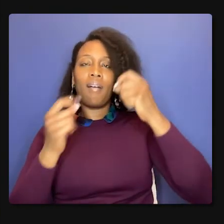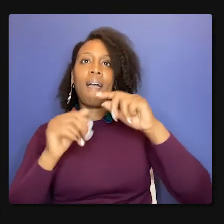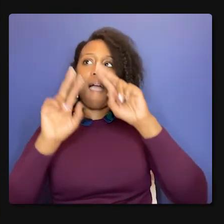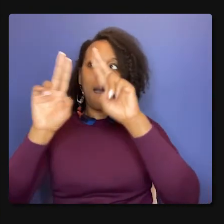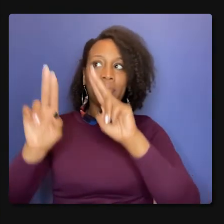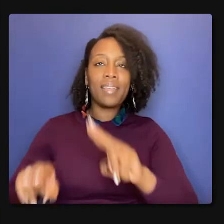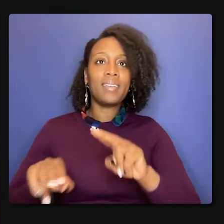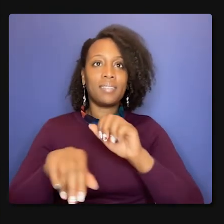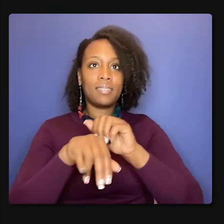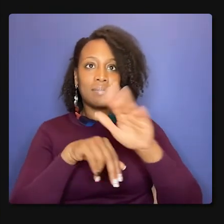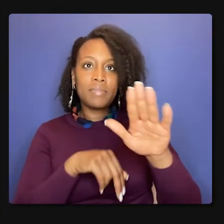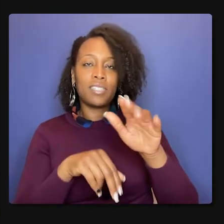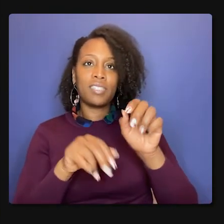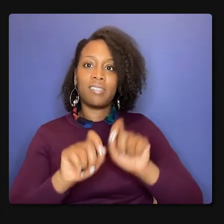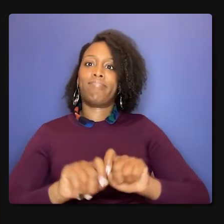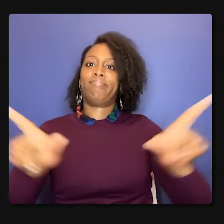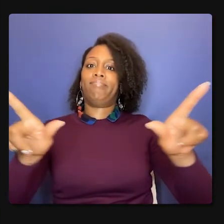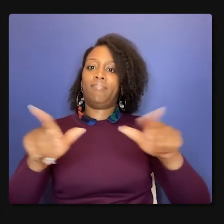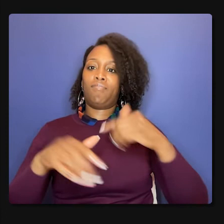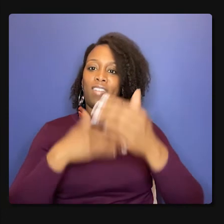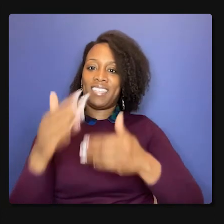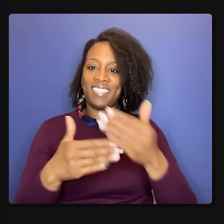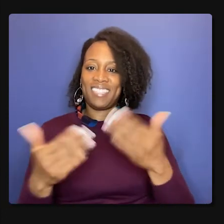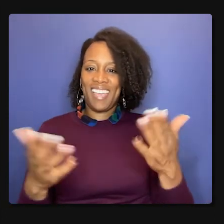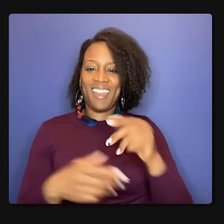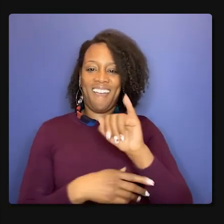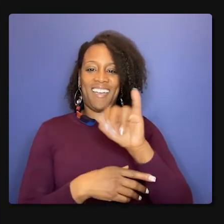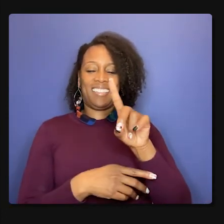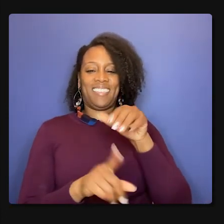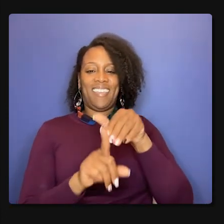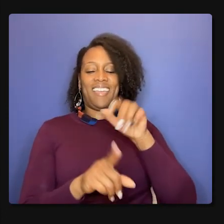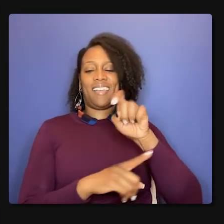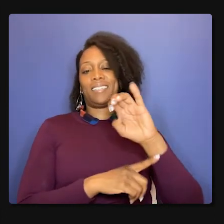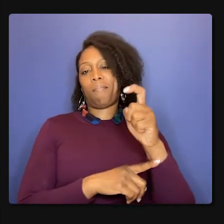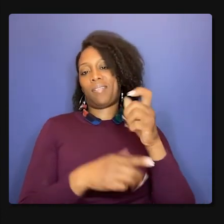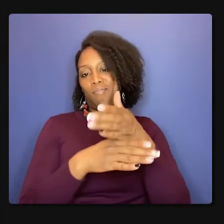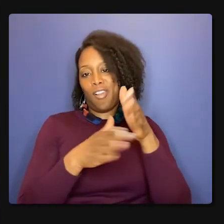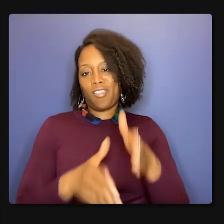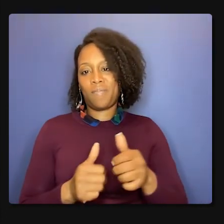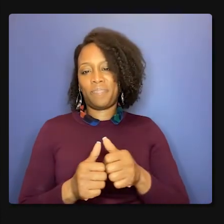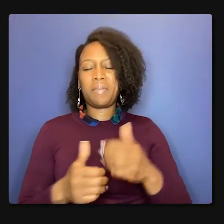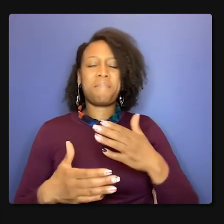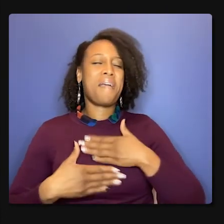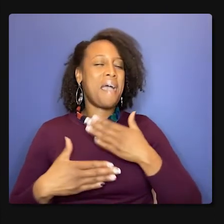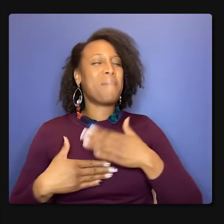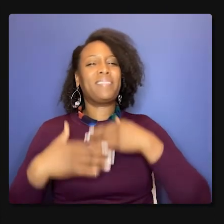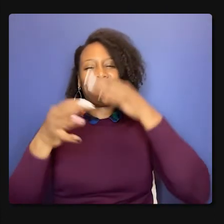submission and launch process as an ID@Xbox partner. I am so glad to leave you with the knowledge